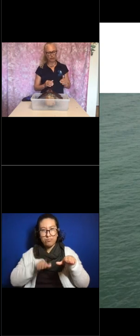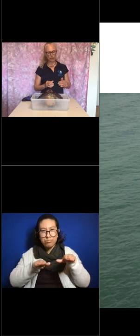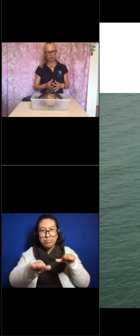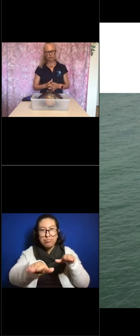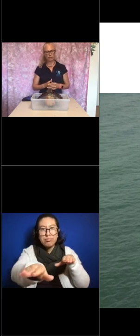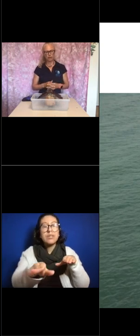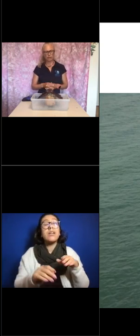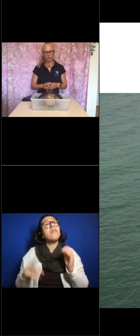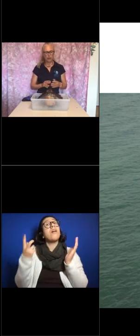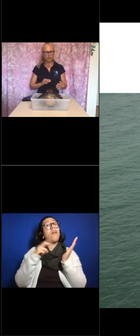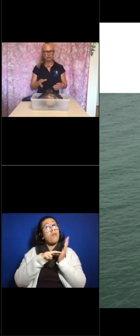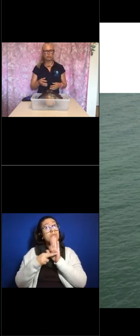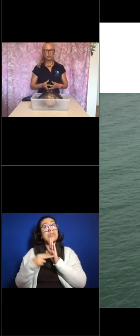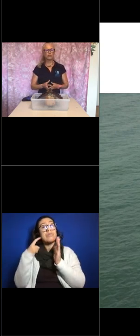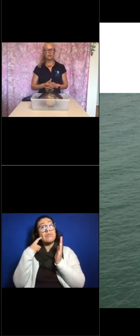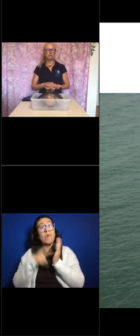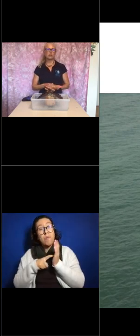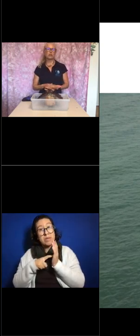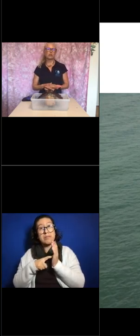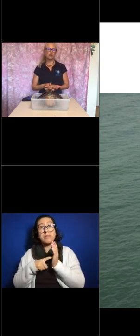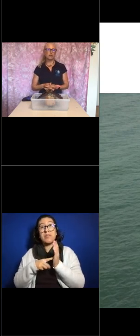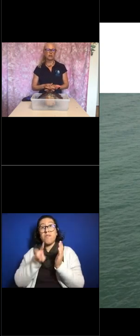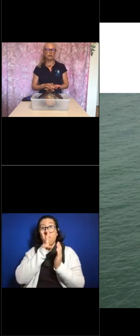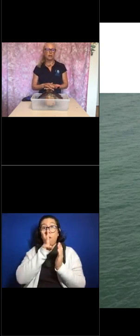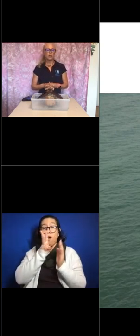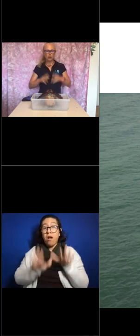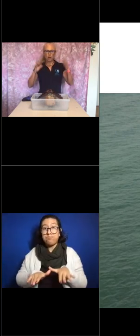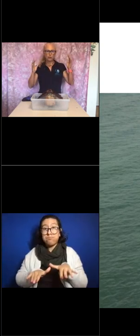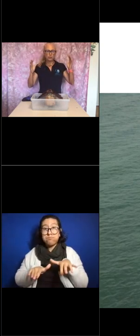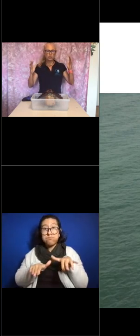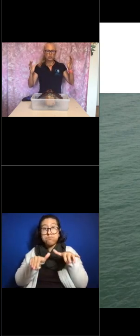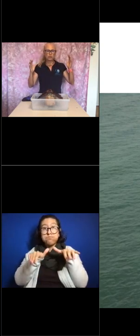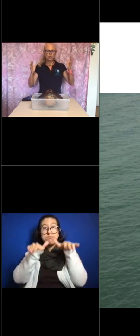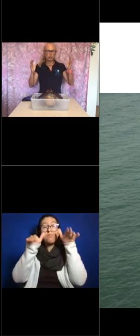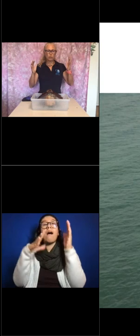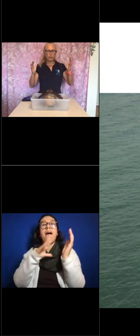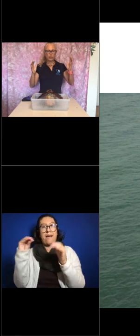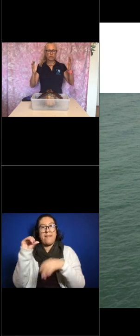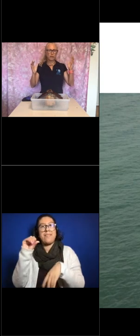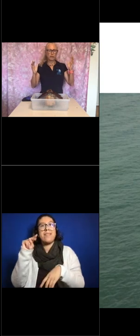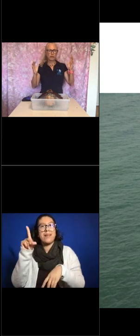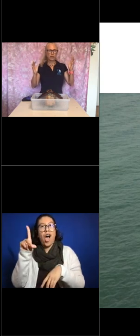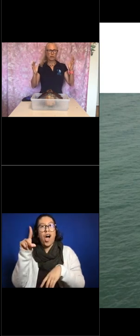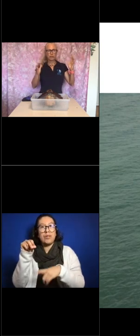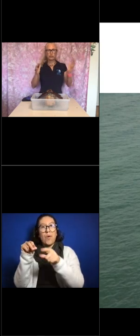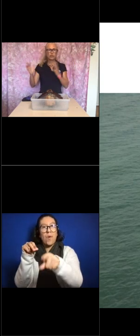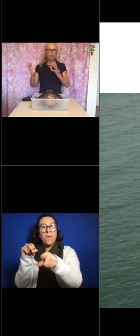and the edge of the building is going away. And the condo buildings are so big that they can't retreat.